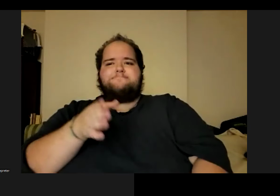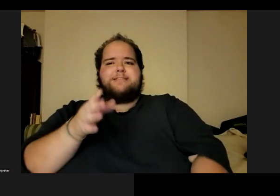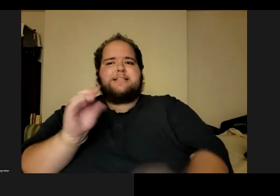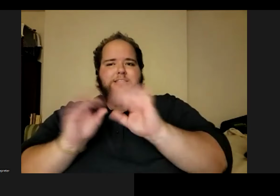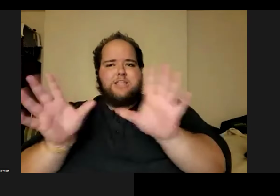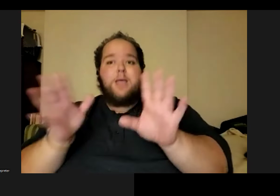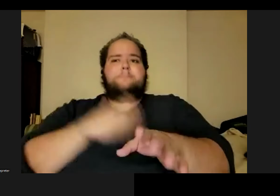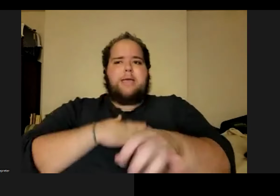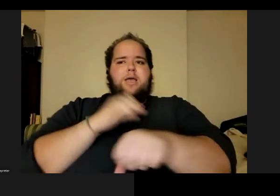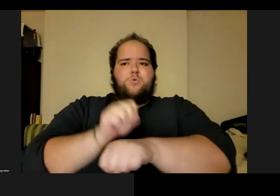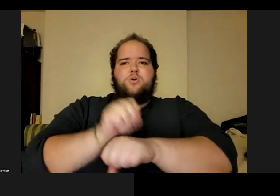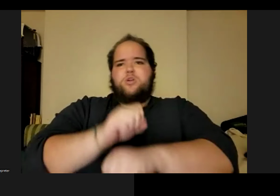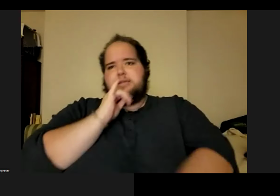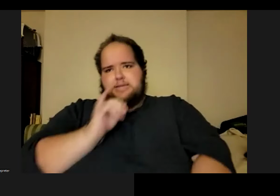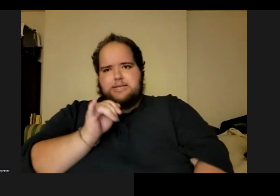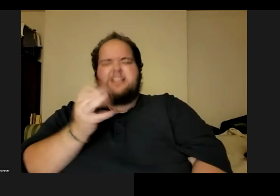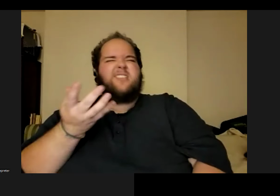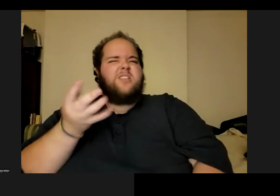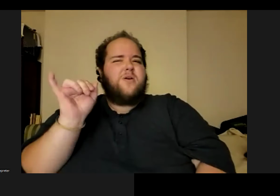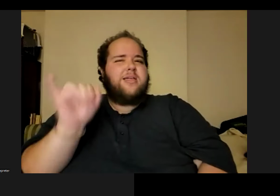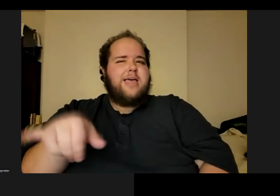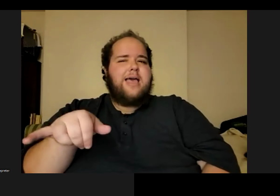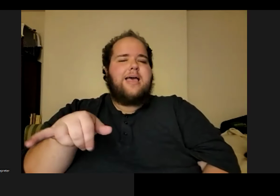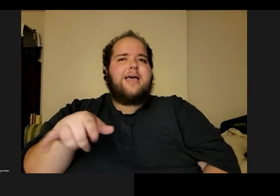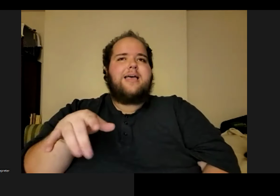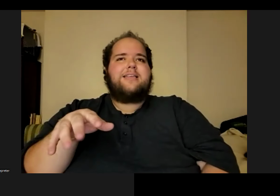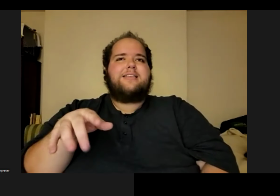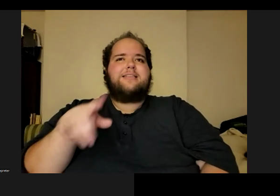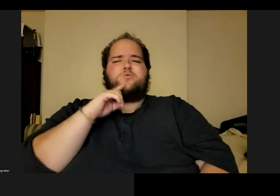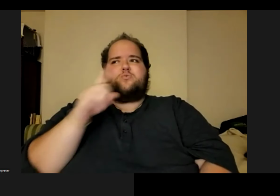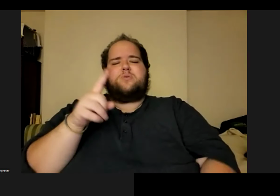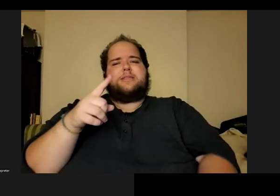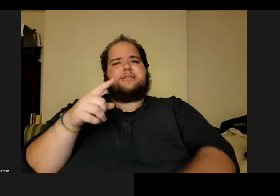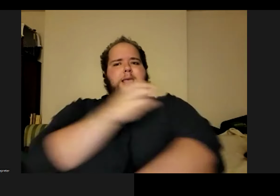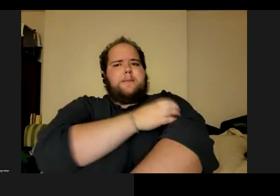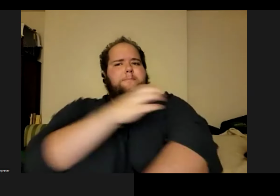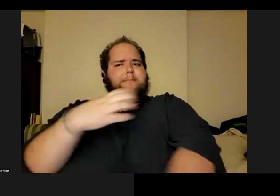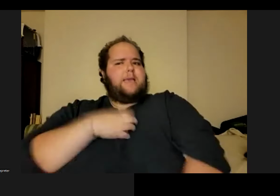it's really important to And I found it really empowering as well to start saying like.